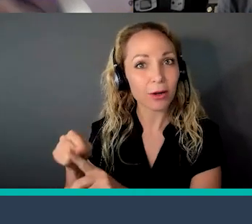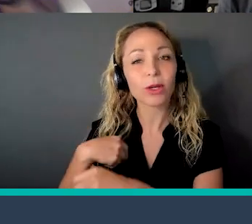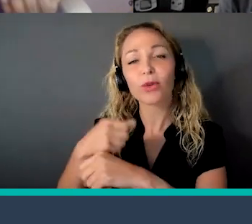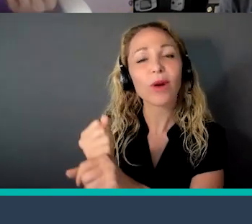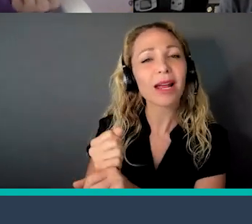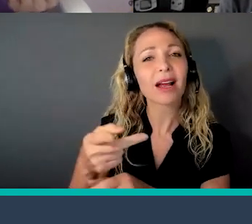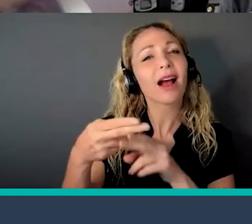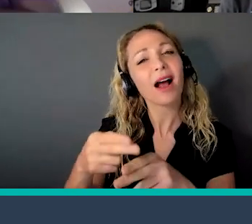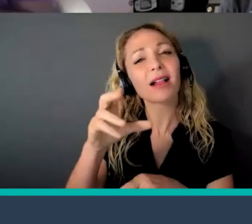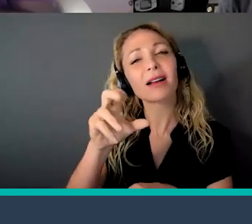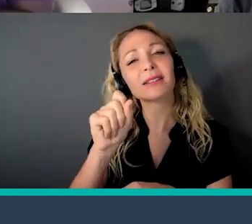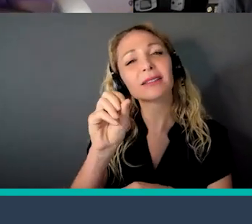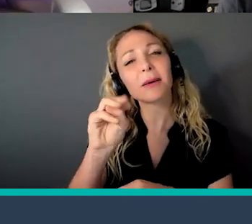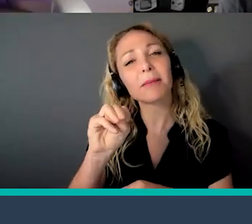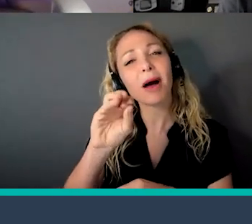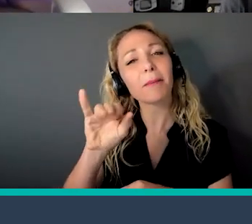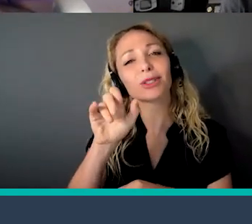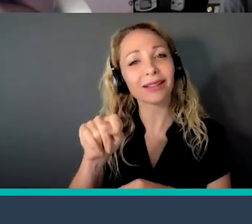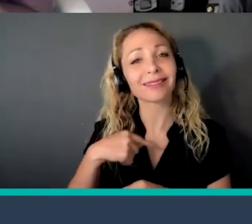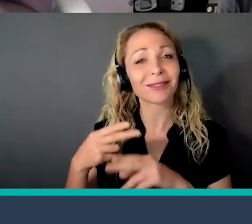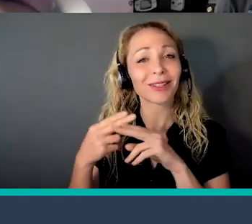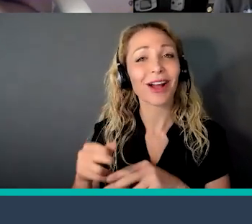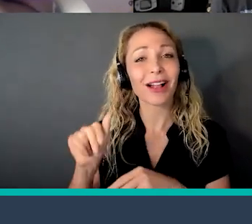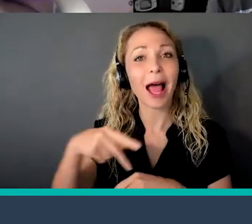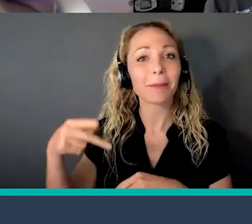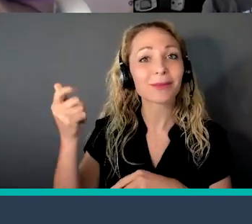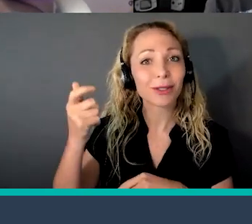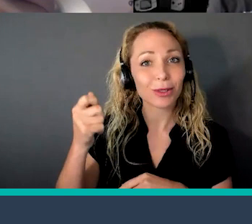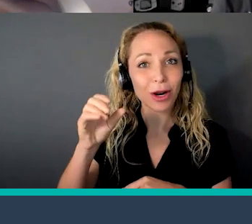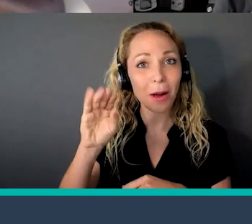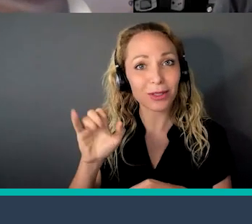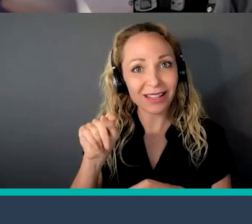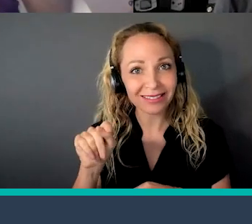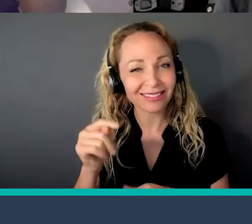CUSTOM OBJECT AND IN THIS CASE CALLED IT APP SUBSCRIPTION OBJECT.